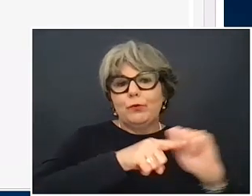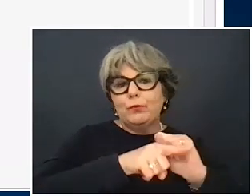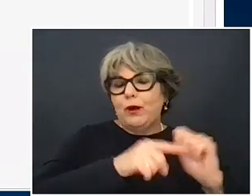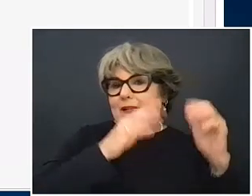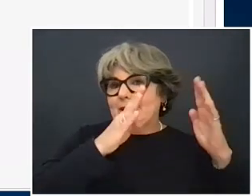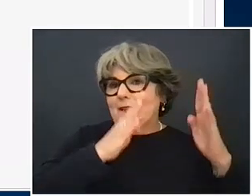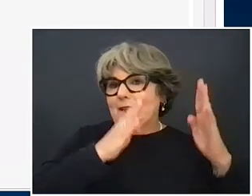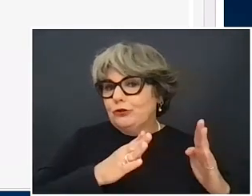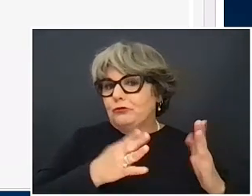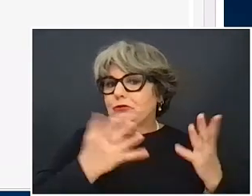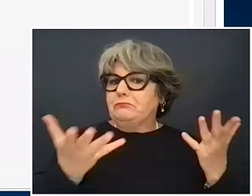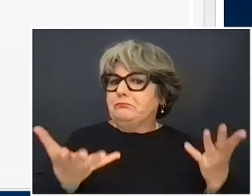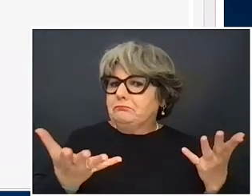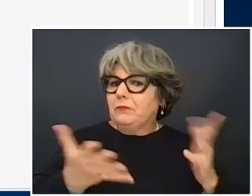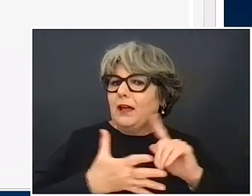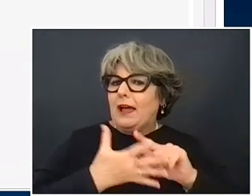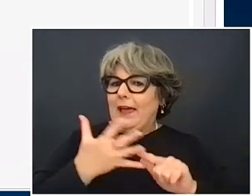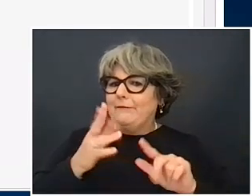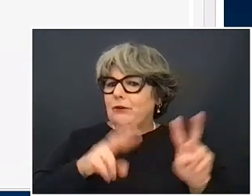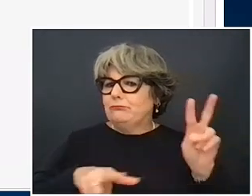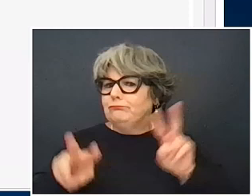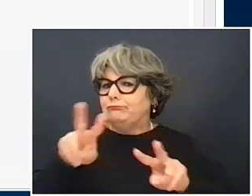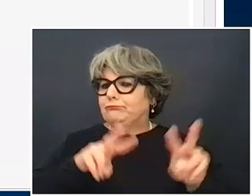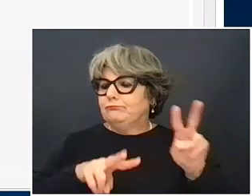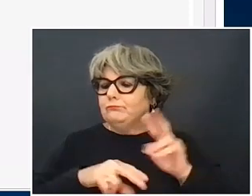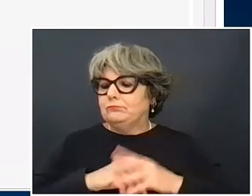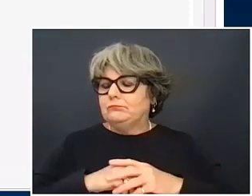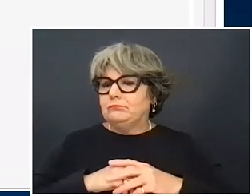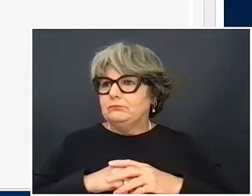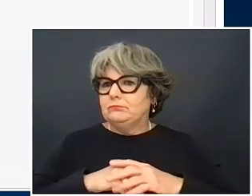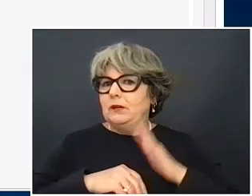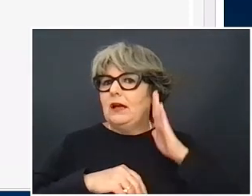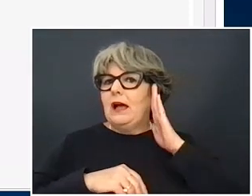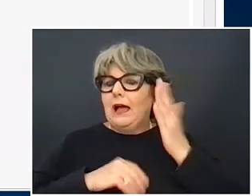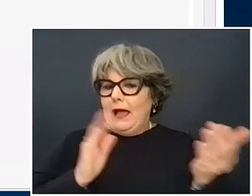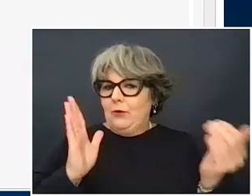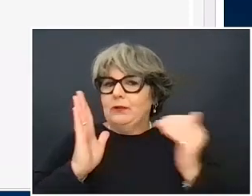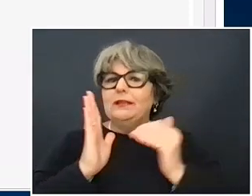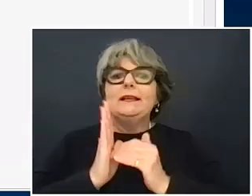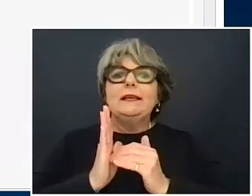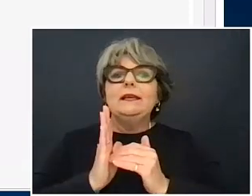A couple of observations. I will once again re-up my earlier